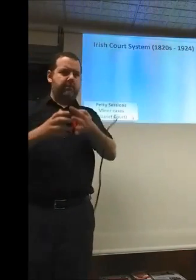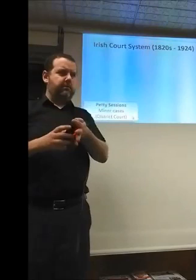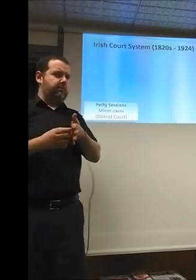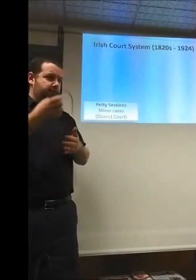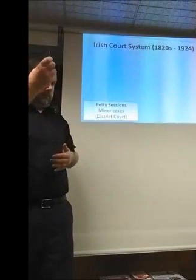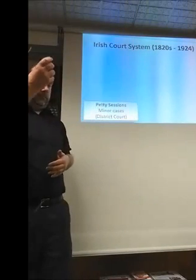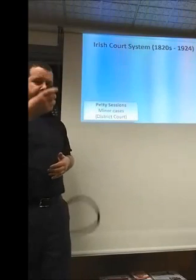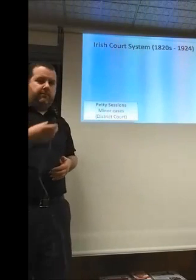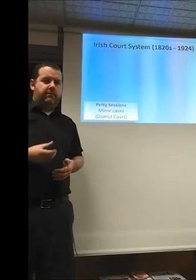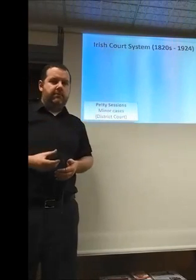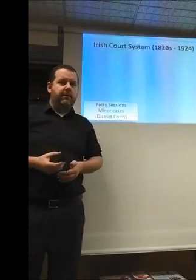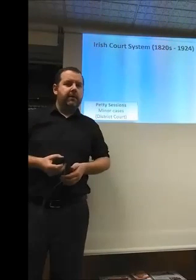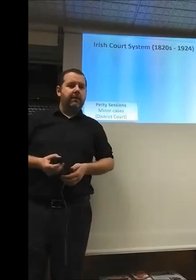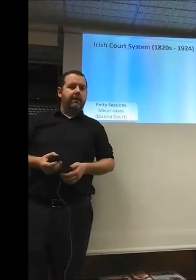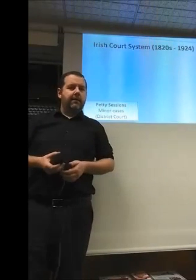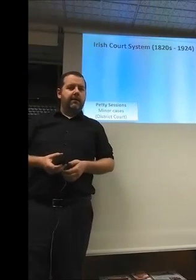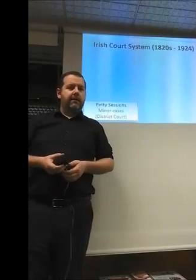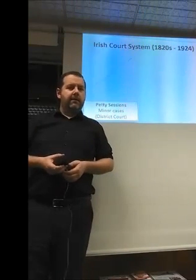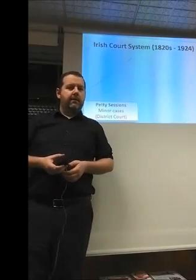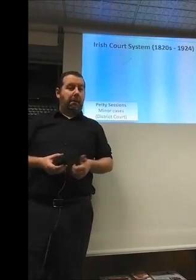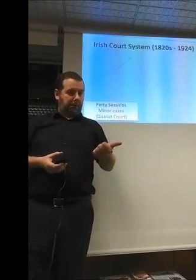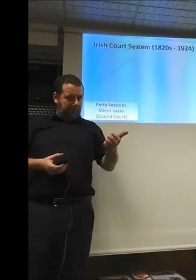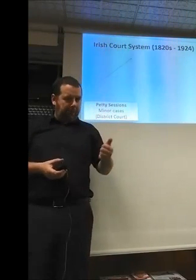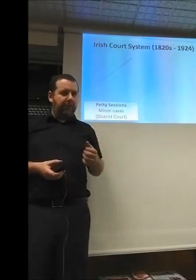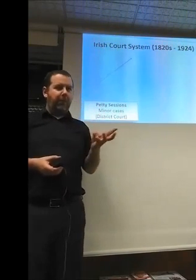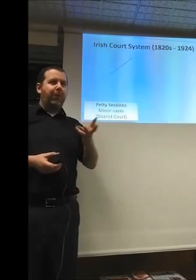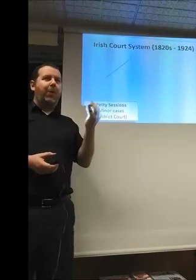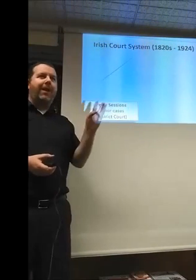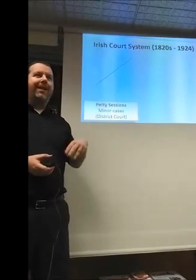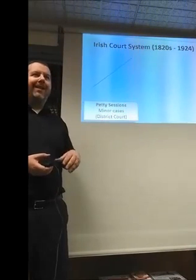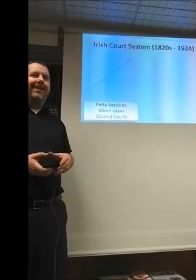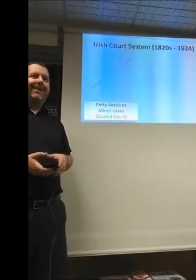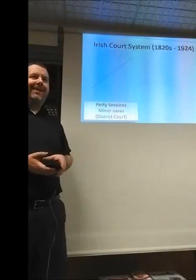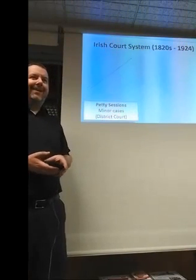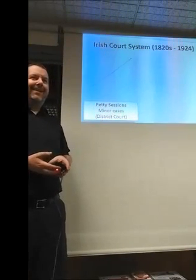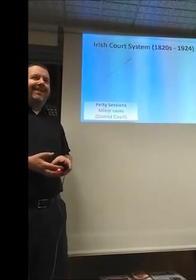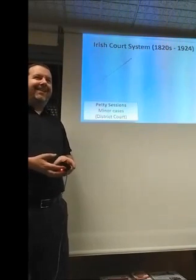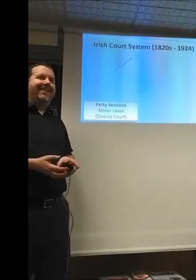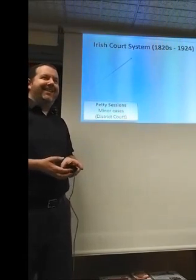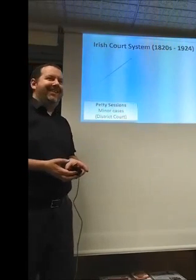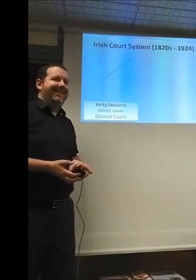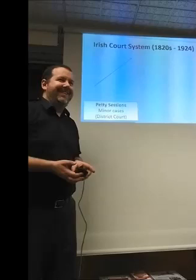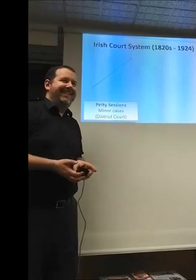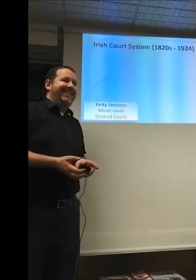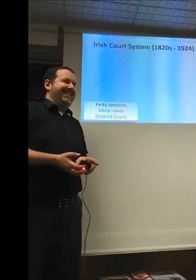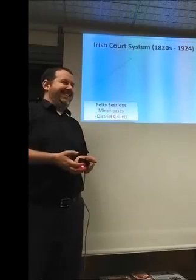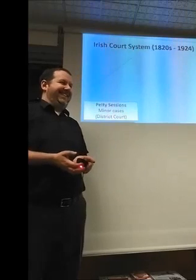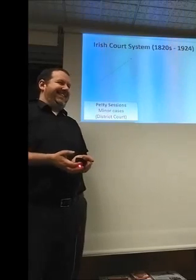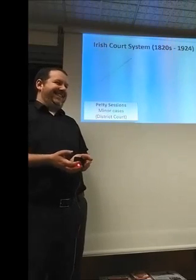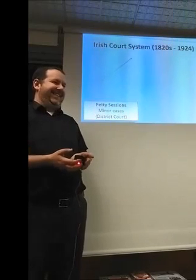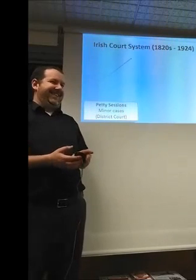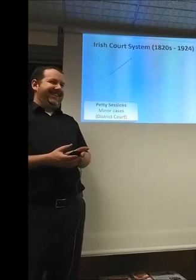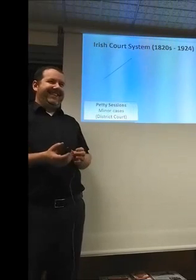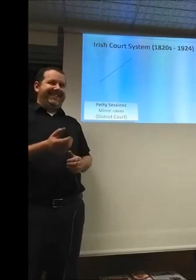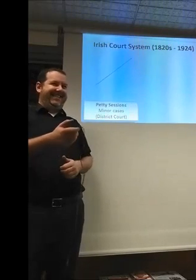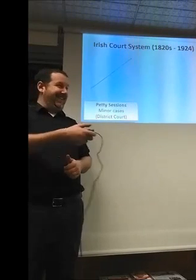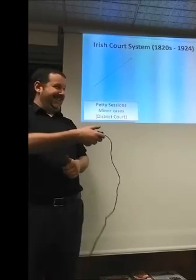This works!